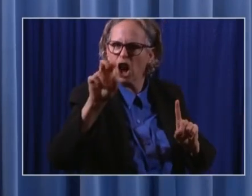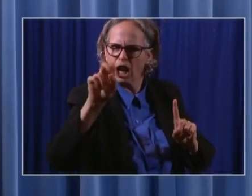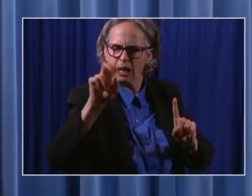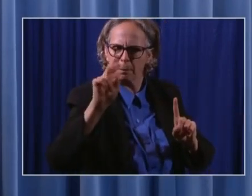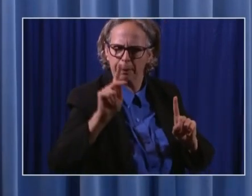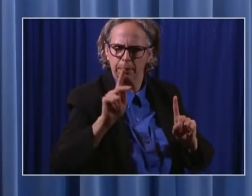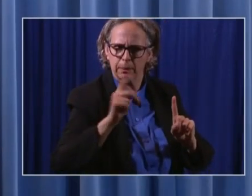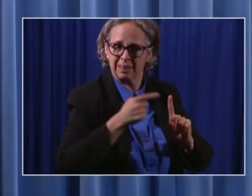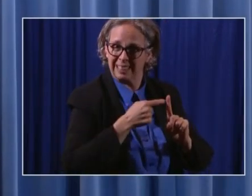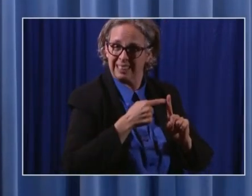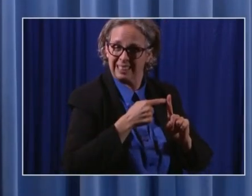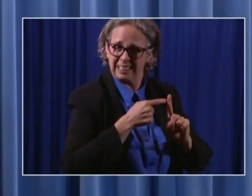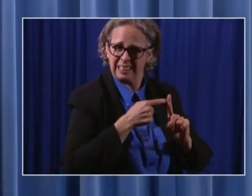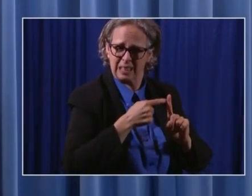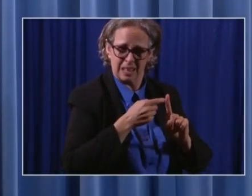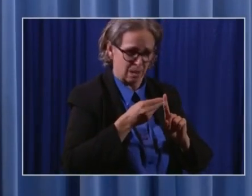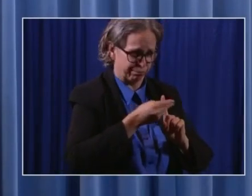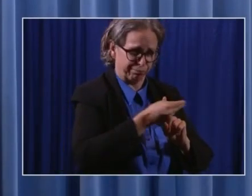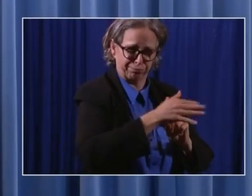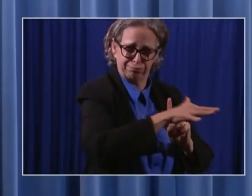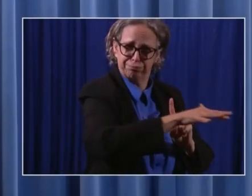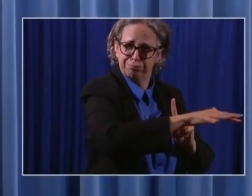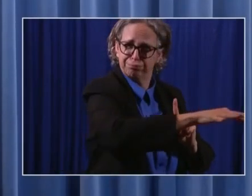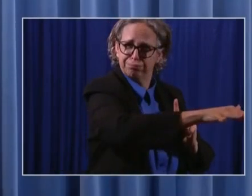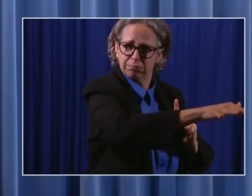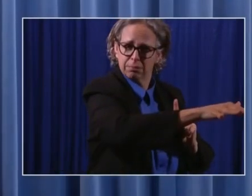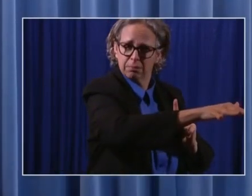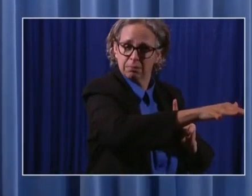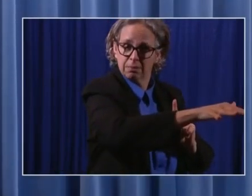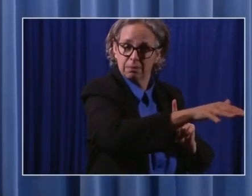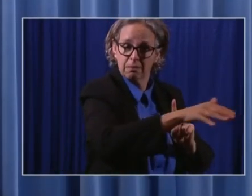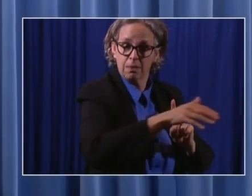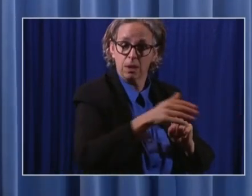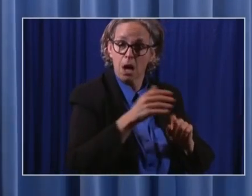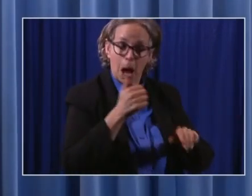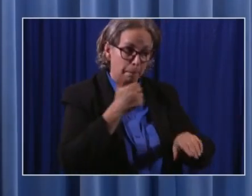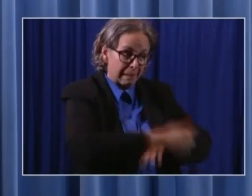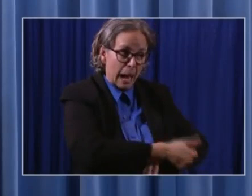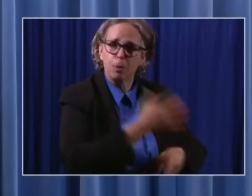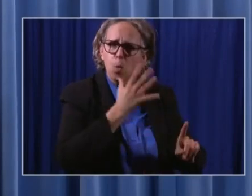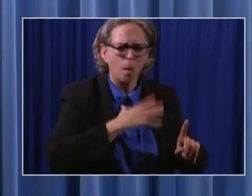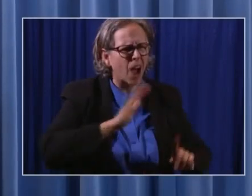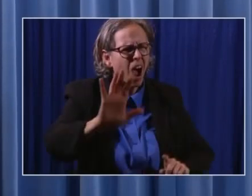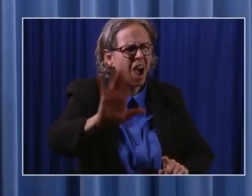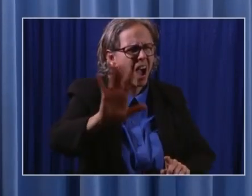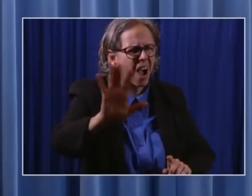NURSING HOME. THIS IS INSTRUCTIVE AND WE ARE